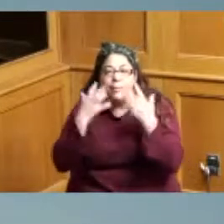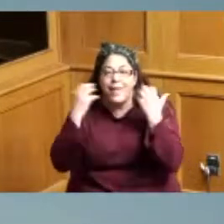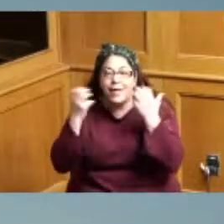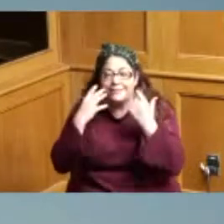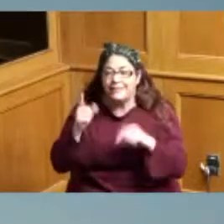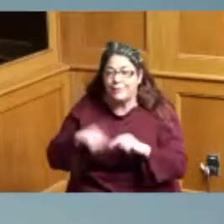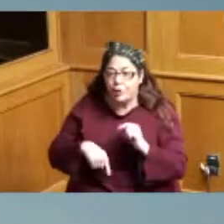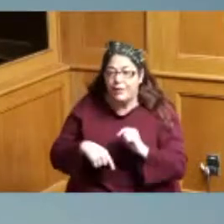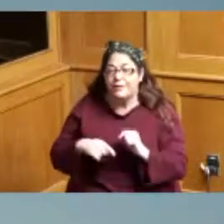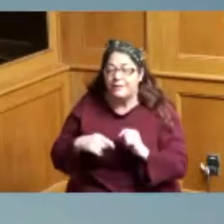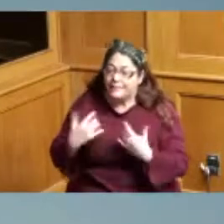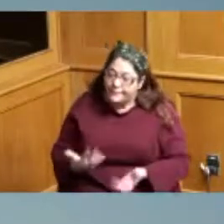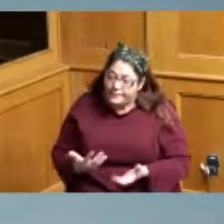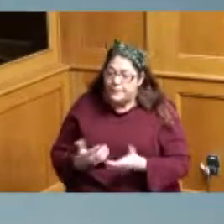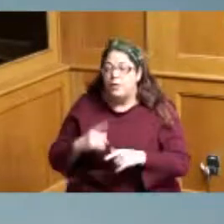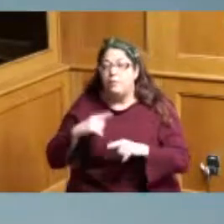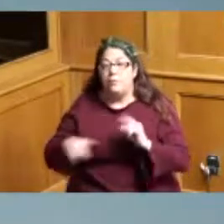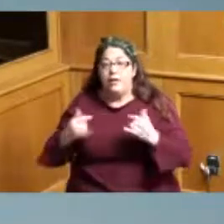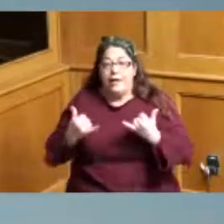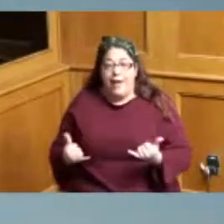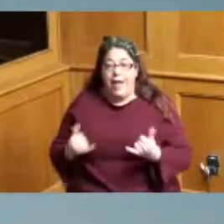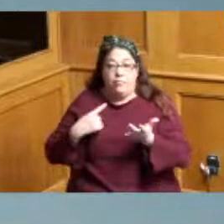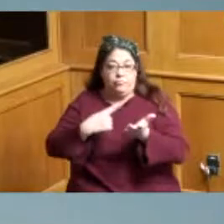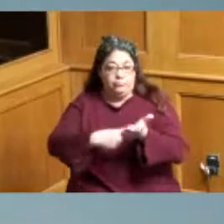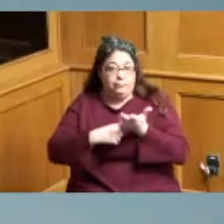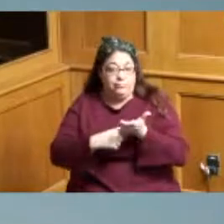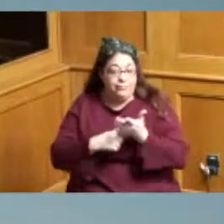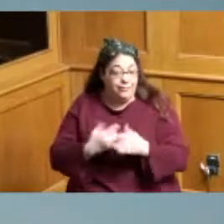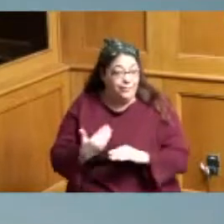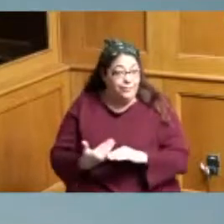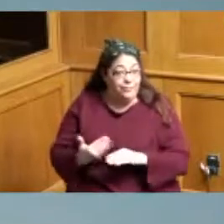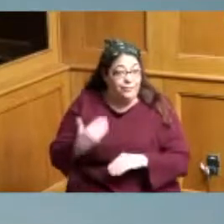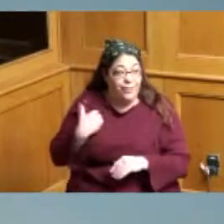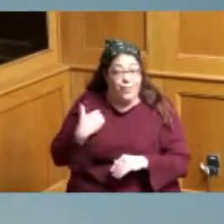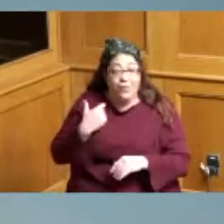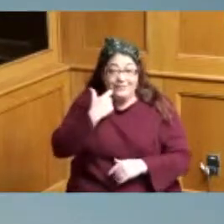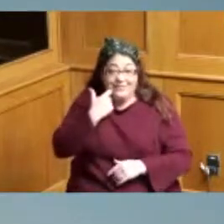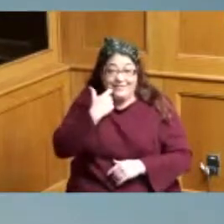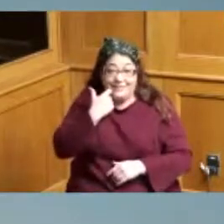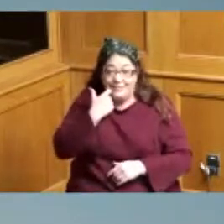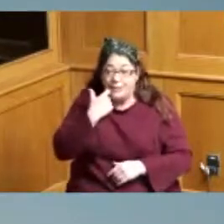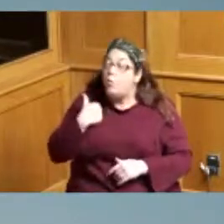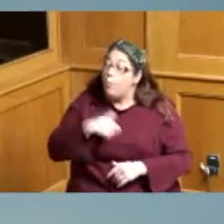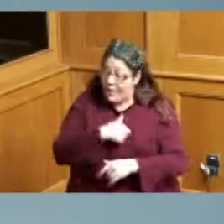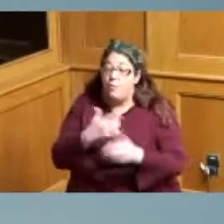thankfully as we just discussed earlier on in our first agenda item the the Bengals won so we now